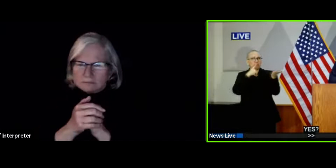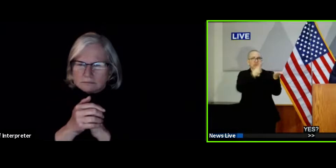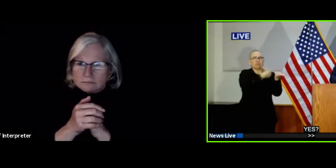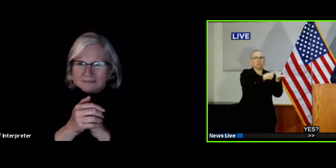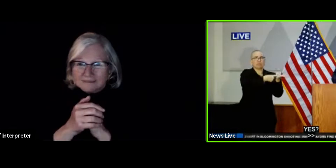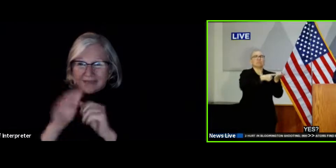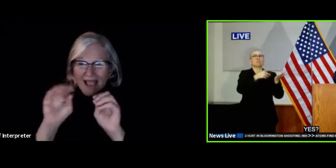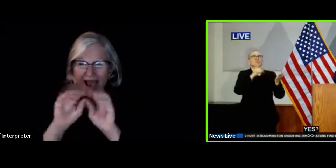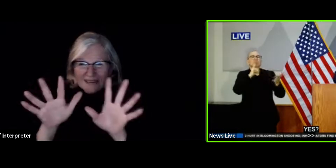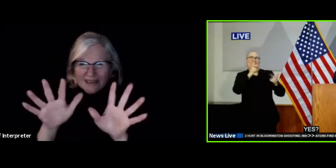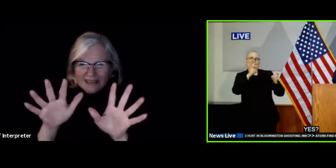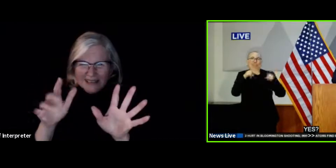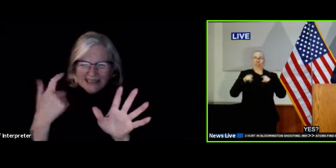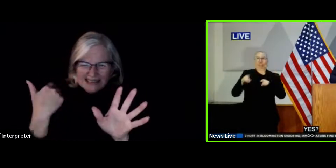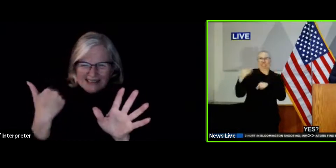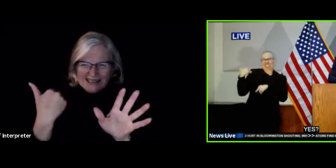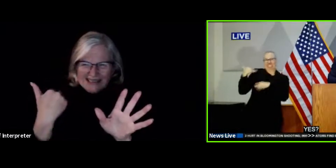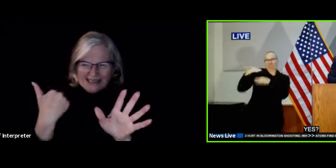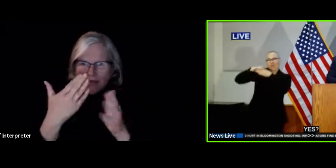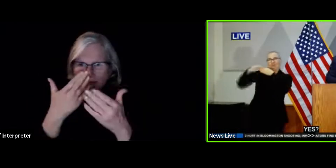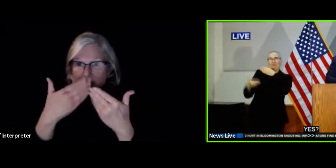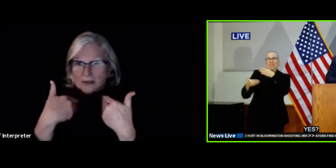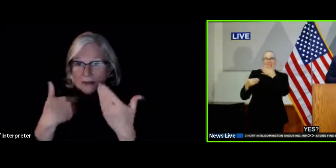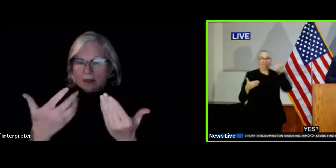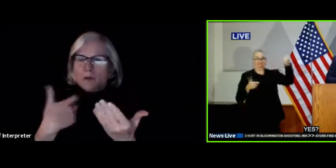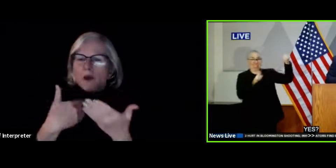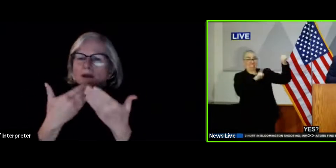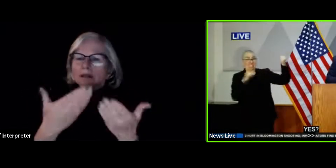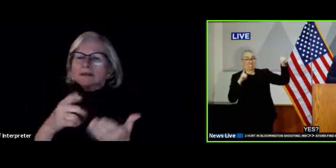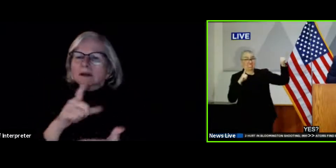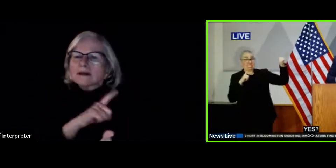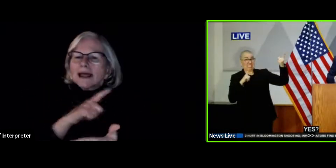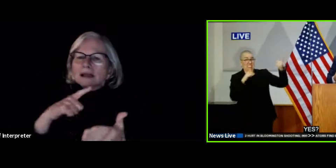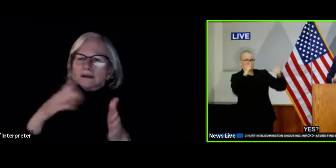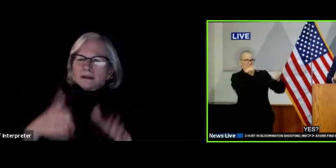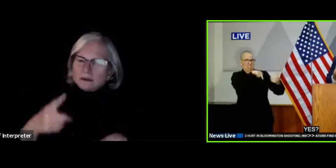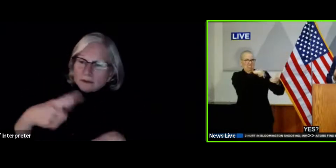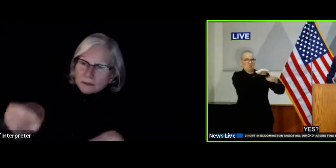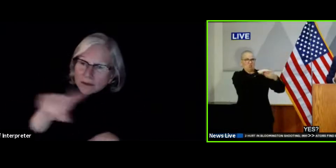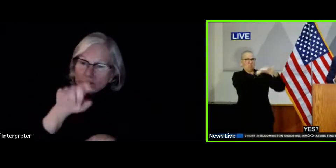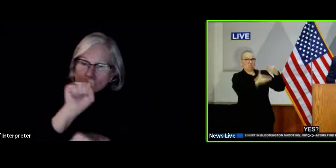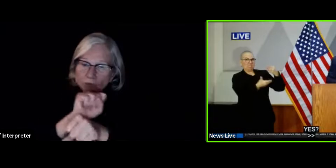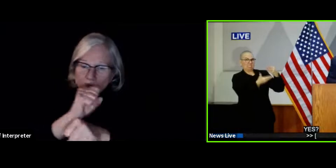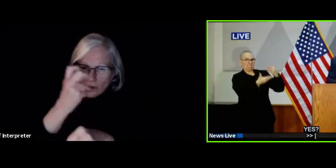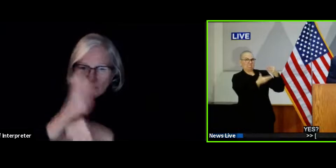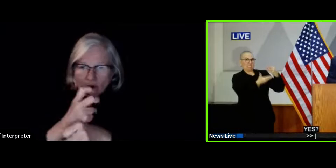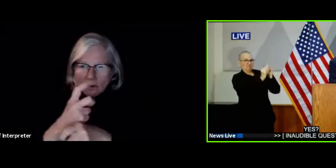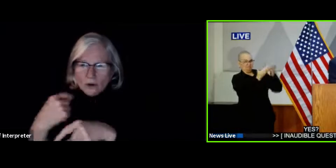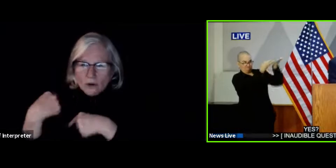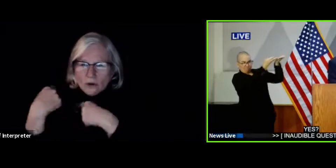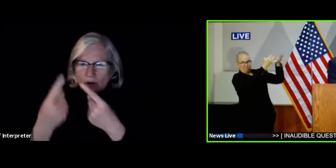THANK THE LEGISLATORS. THEY WORKED OVER THIS WEEKEND. IT'S NOW IN THE DIFFERENT IDEAS ARE KIND OF BEING VETTED OUT ON